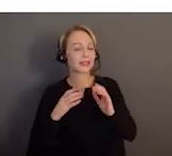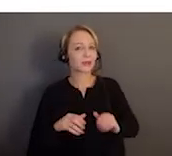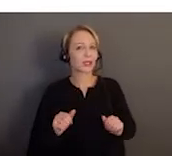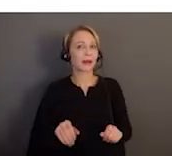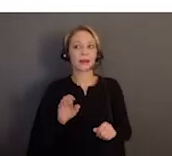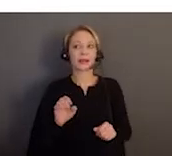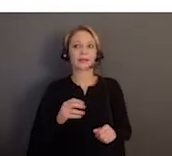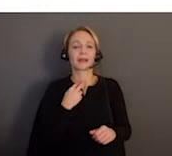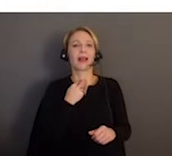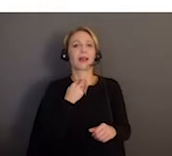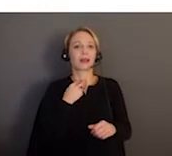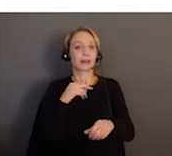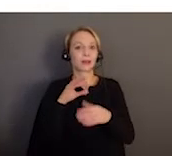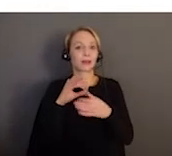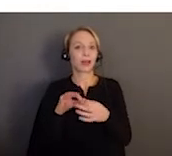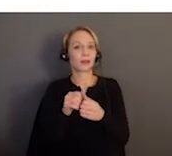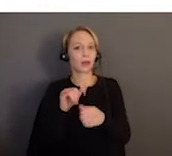FOR A LONG TIME.